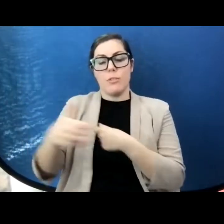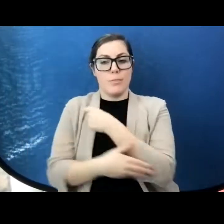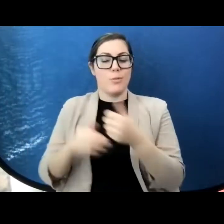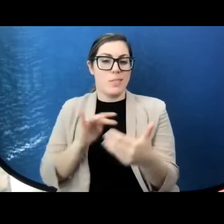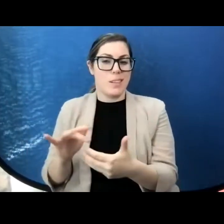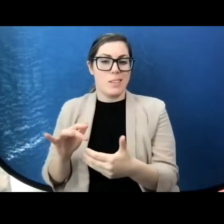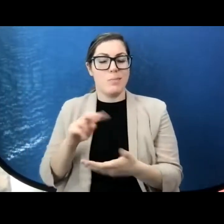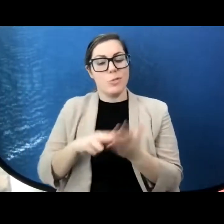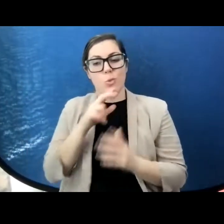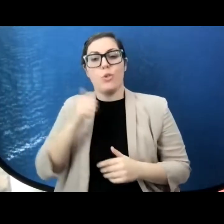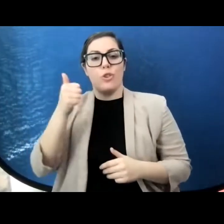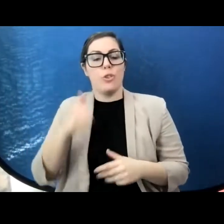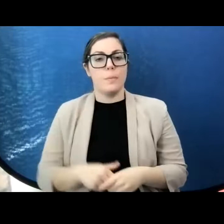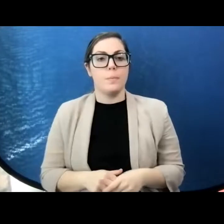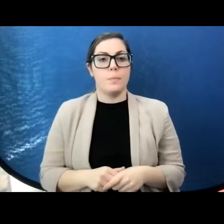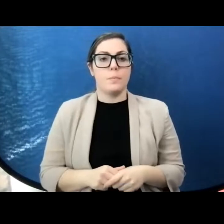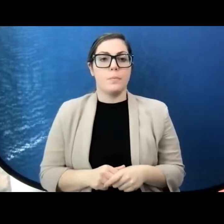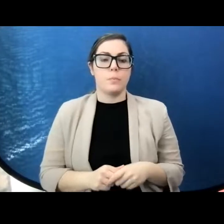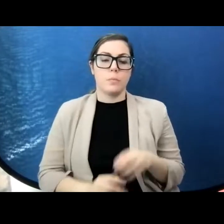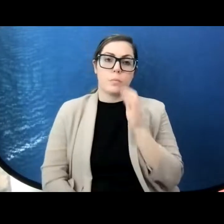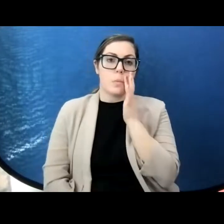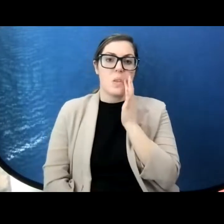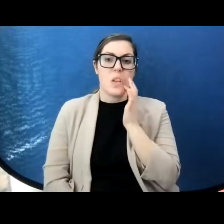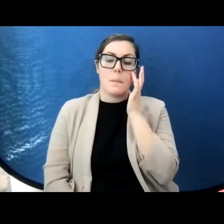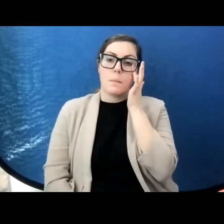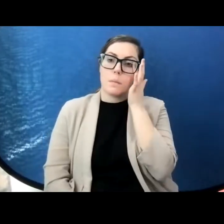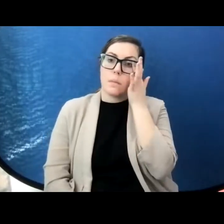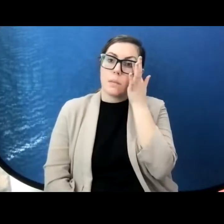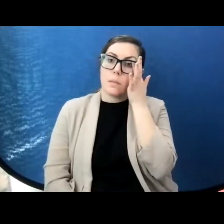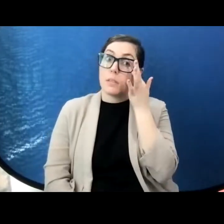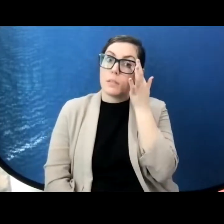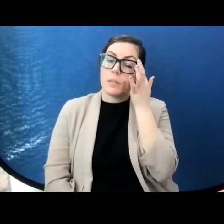Yeah, I think that this has been, hopefully someday we'll be able to open it up more. Monica,